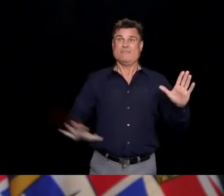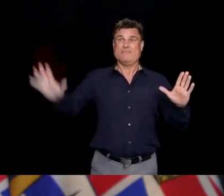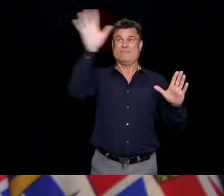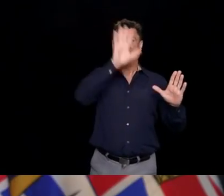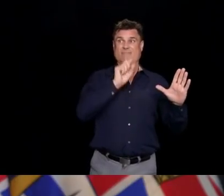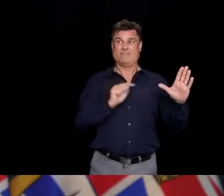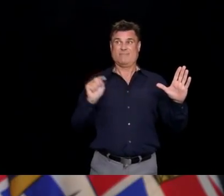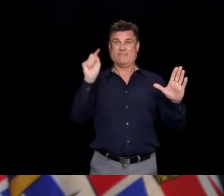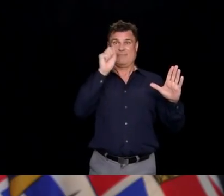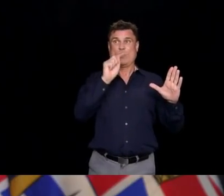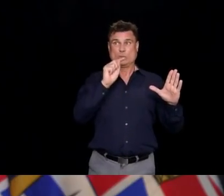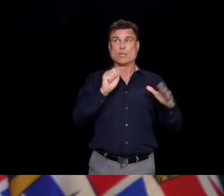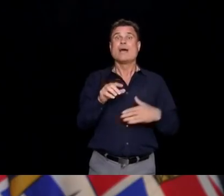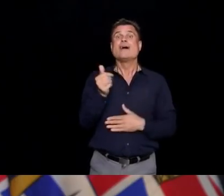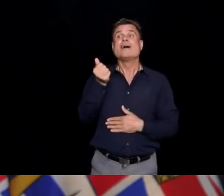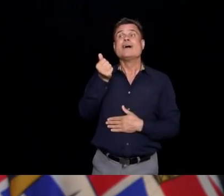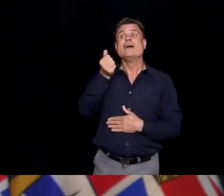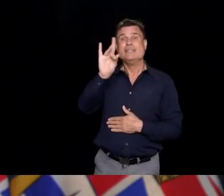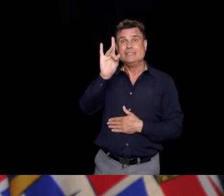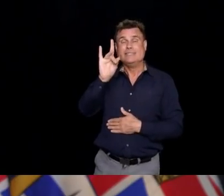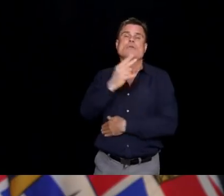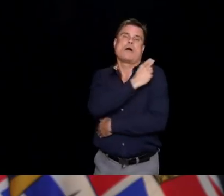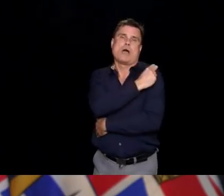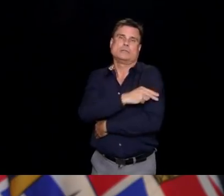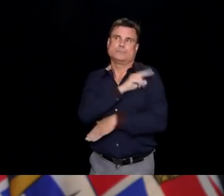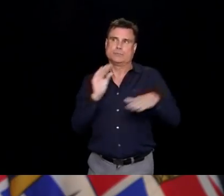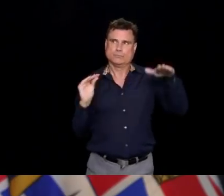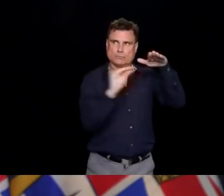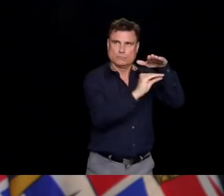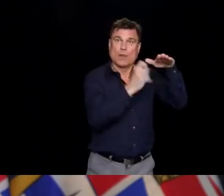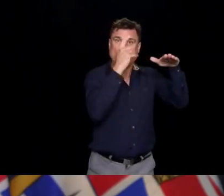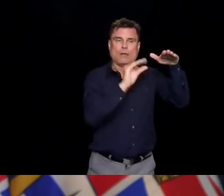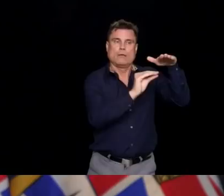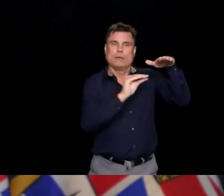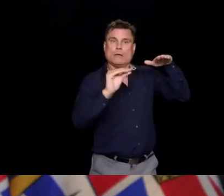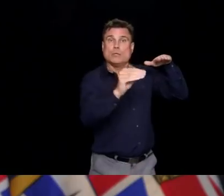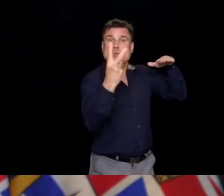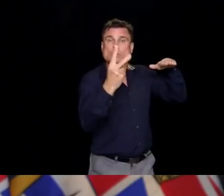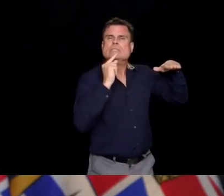are in intensive care or ICU. We have no new deaths to report